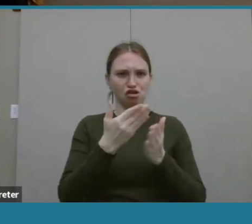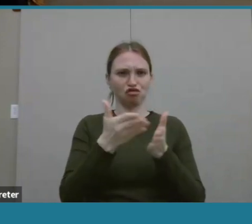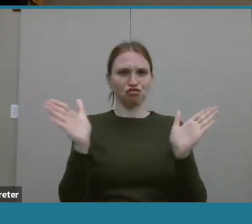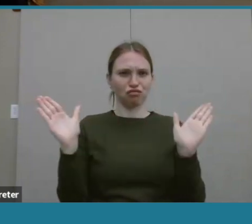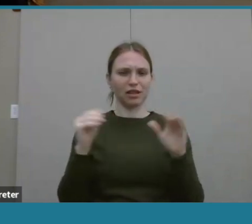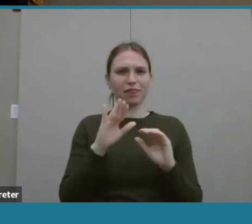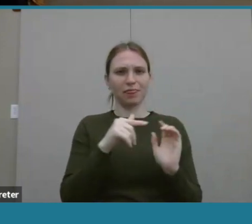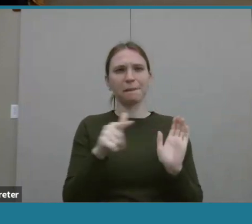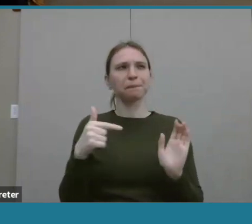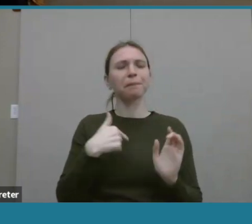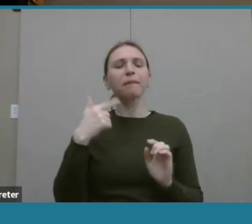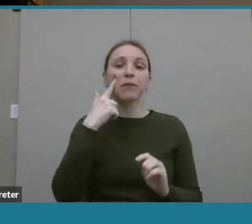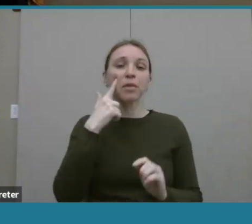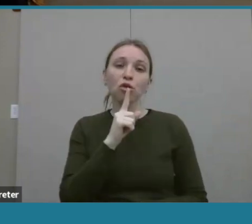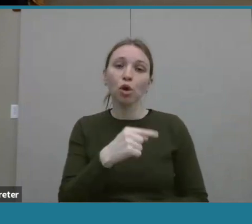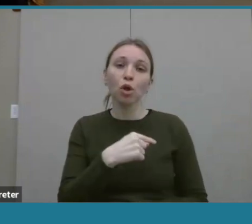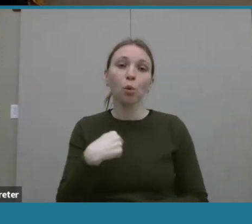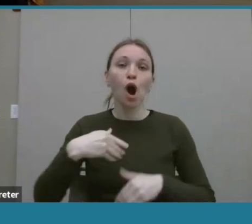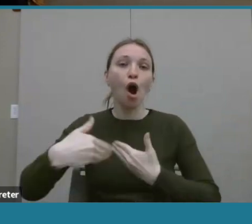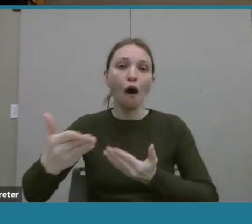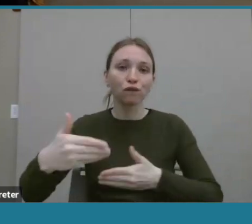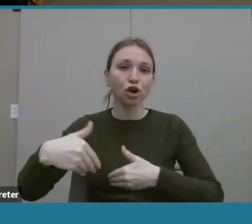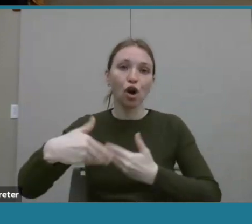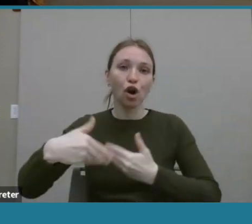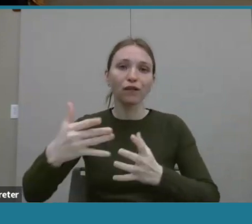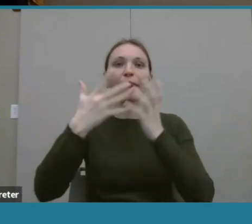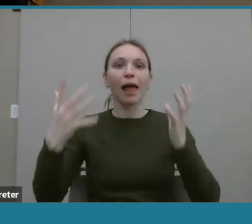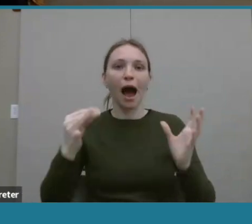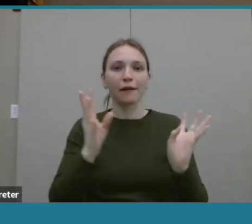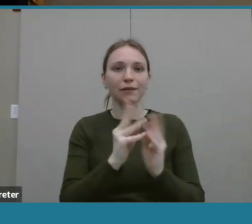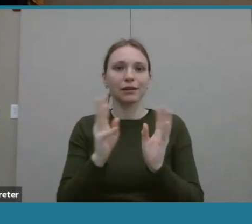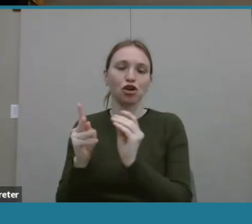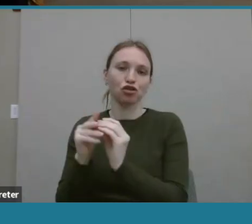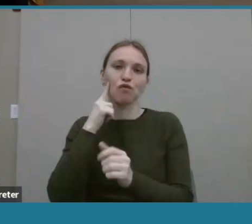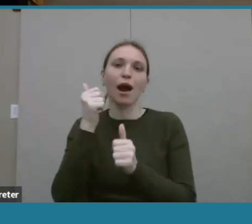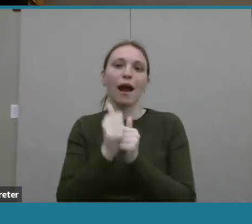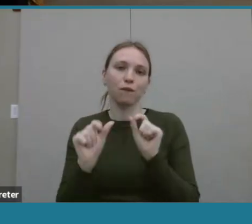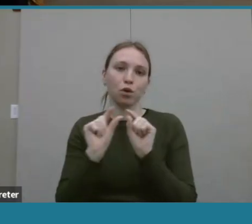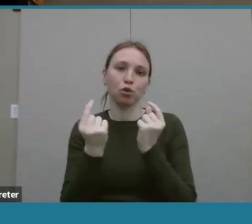by offering lots and lots of sessions for every group was one of the things that we did.